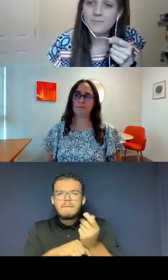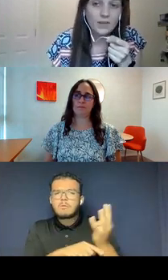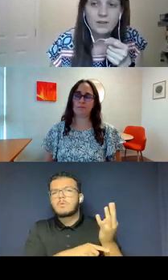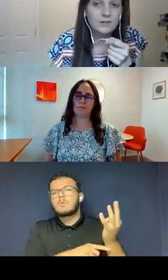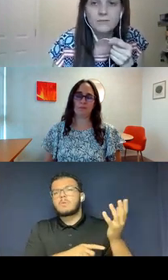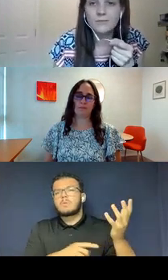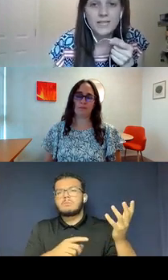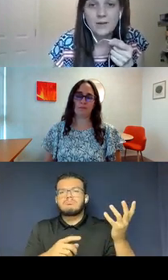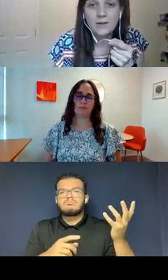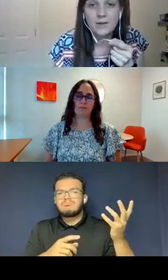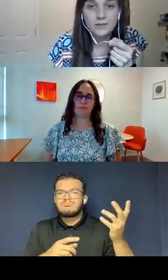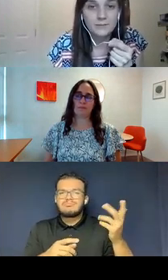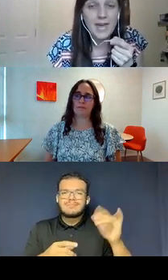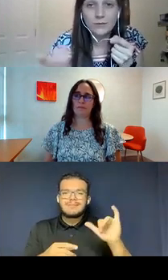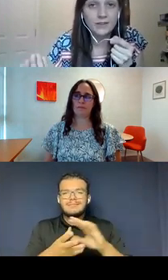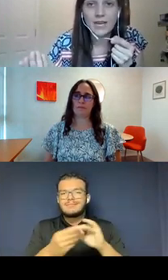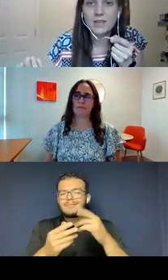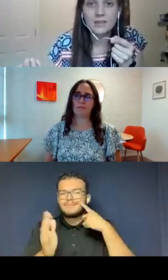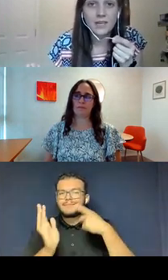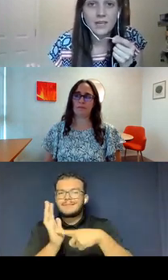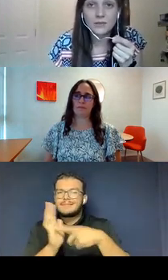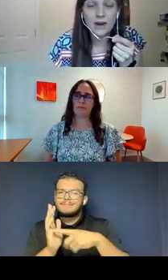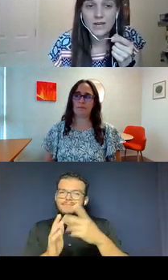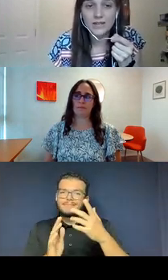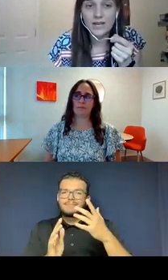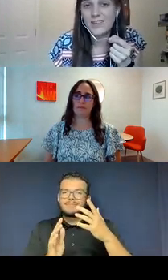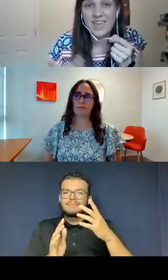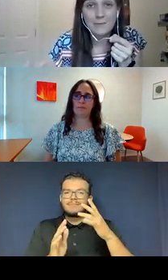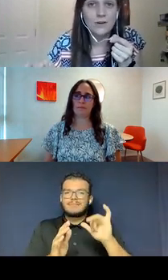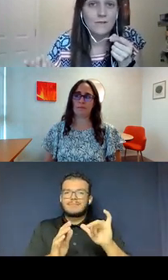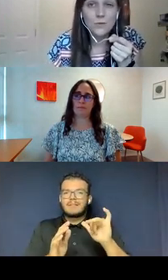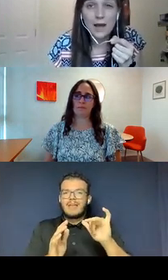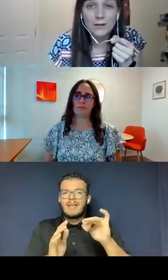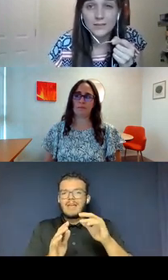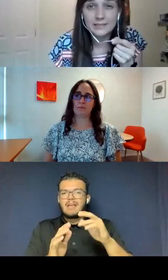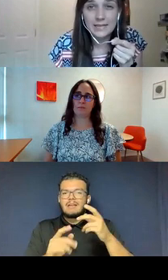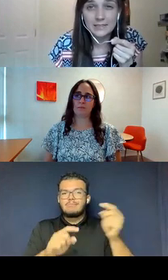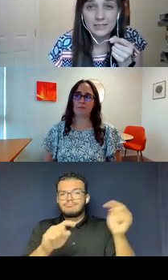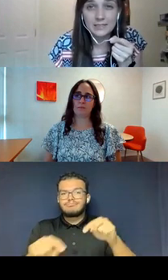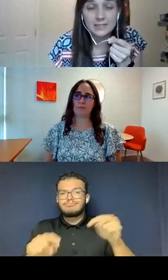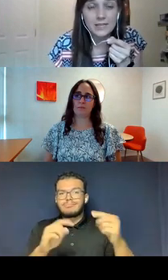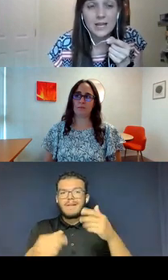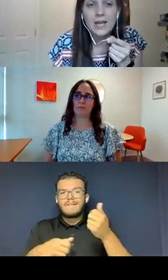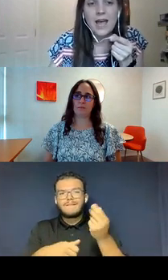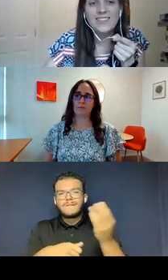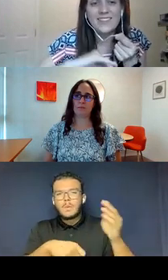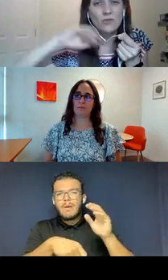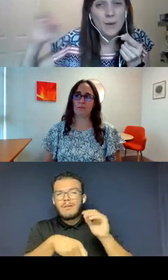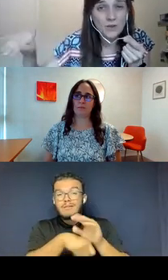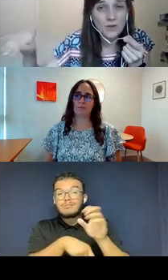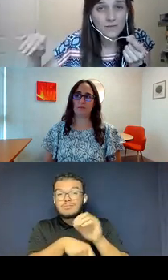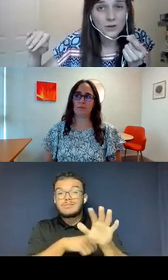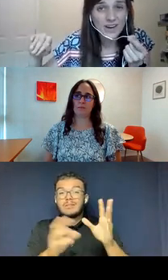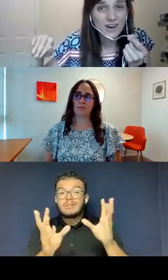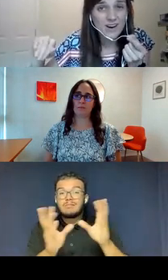say it was counseling that was grant-funded-- and they came to a few counseling sessions and then they dropped off your radar